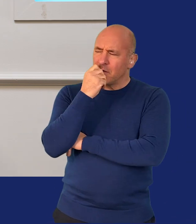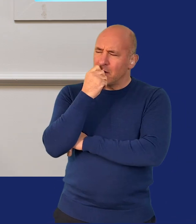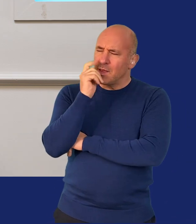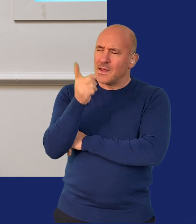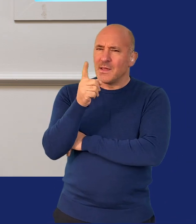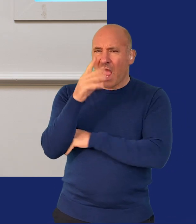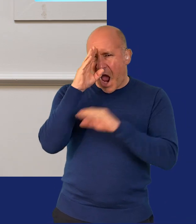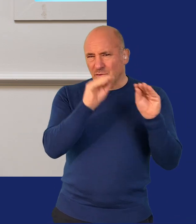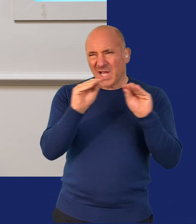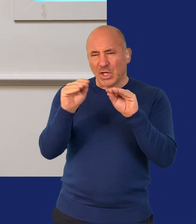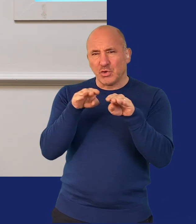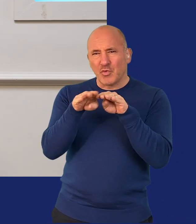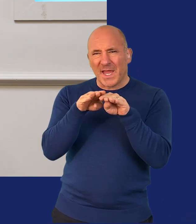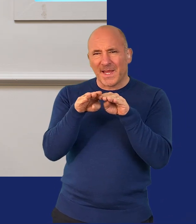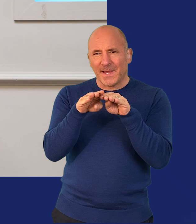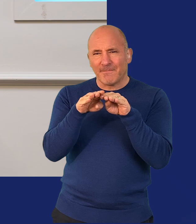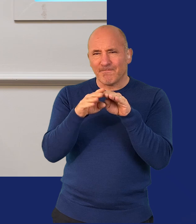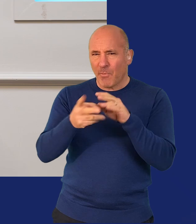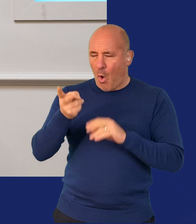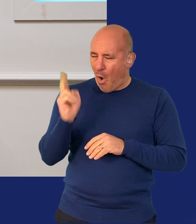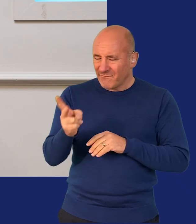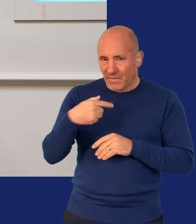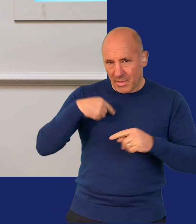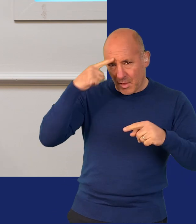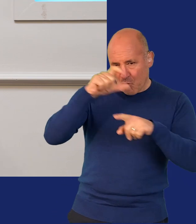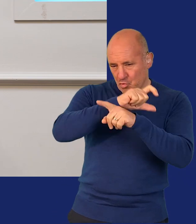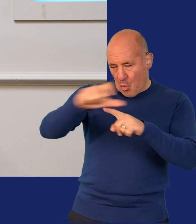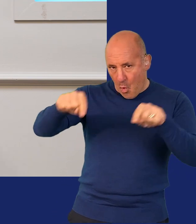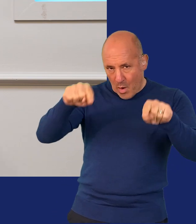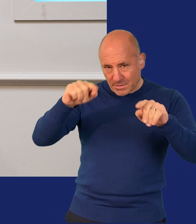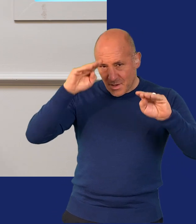Um, often we, we focus on say the course itself, you know, that we're designing,